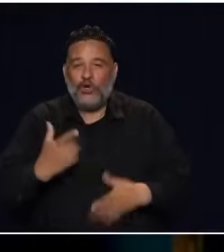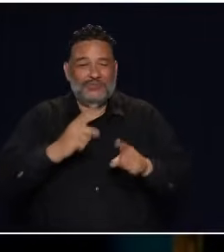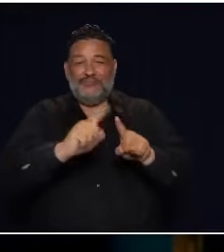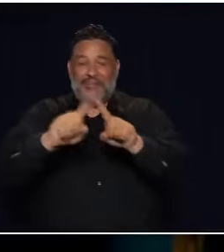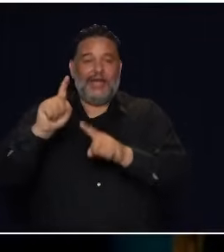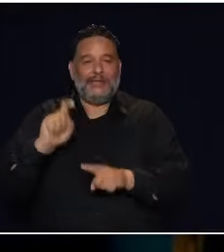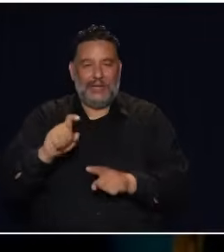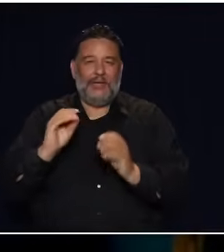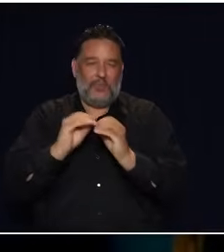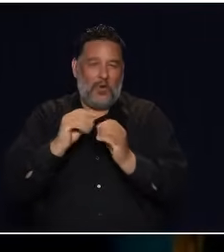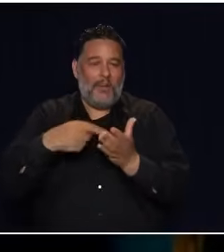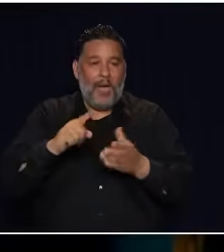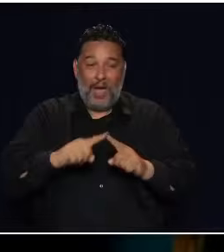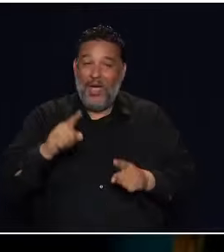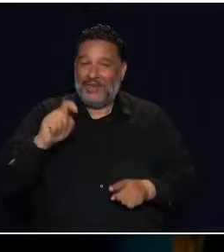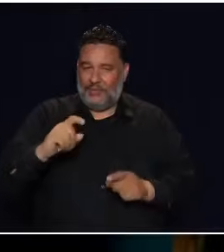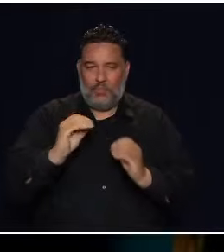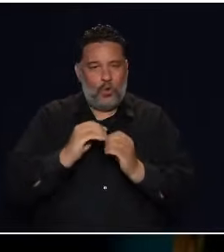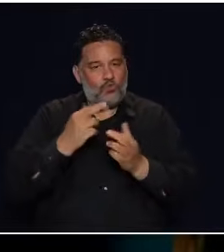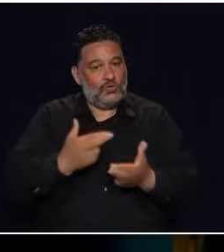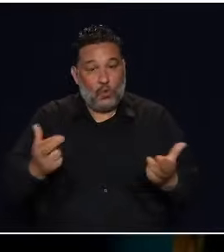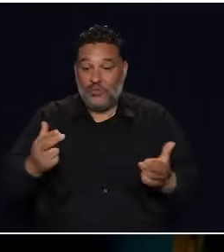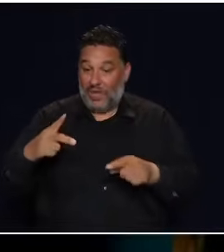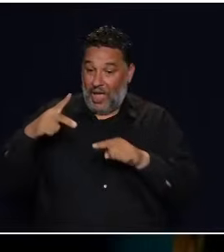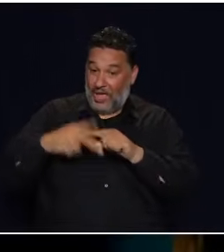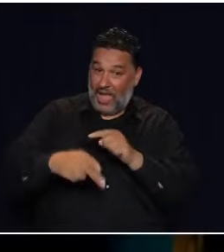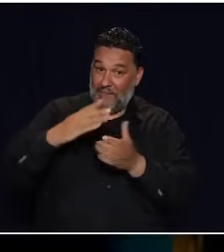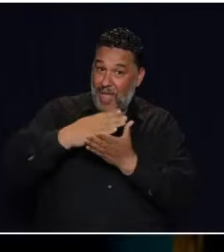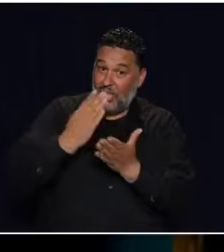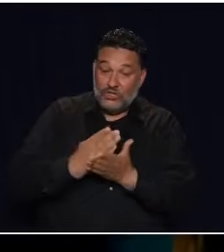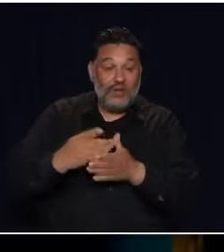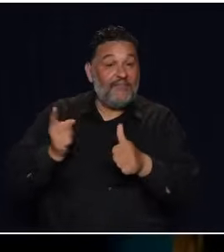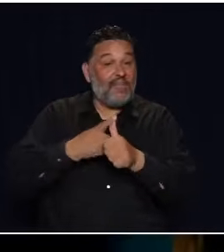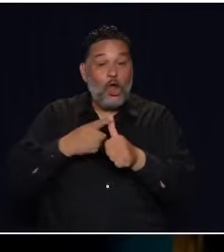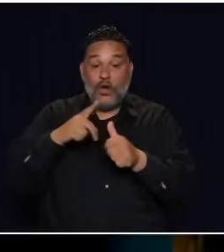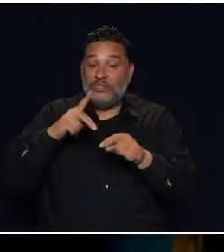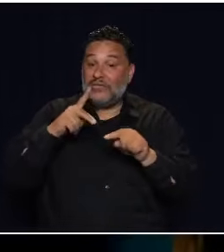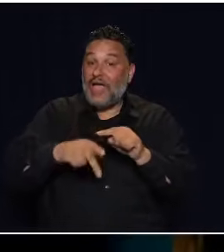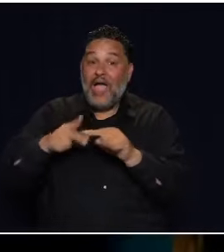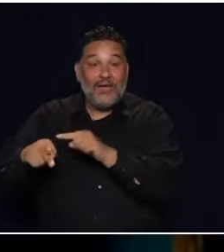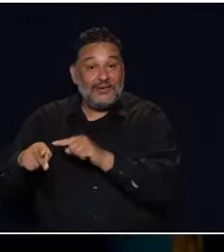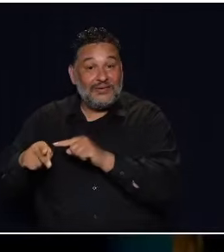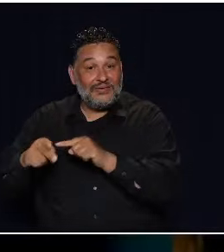EDUCATOR NEED MORE PAY, SCHOOL BUS DRIVERS, SCHOOL STAFF AND